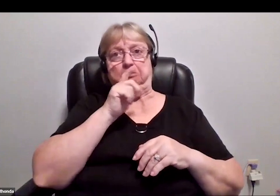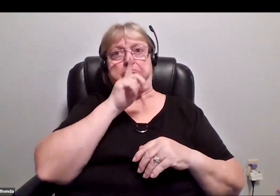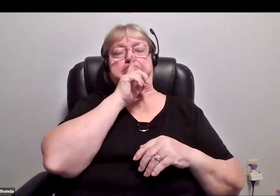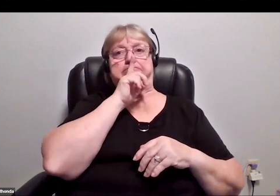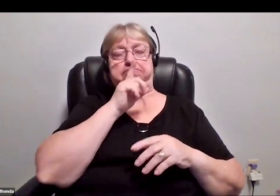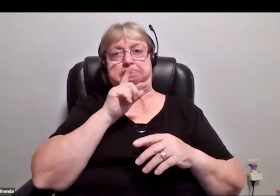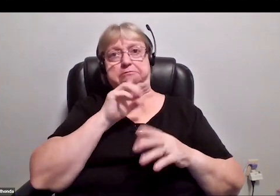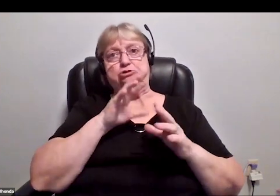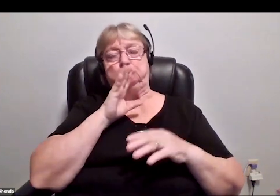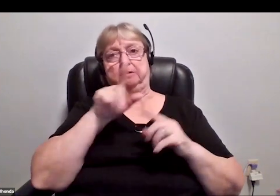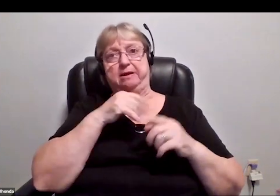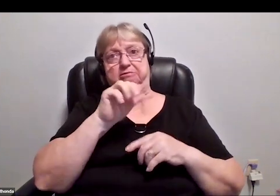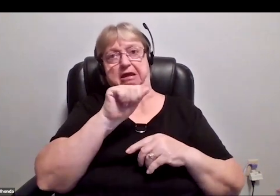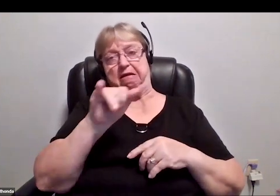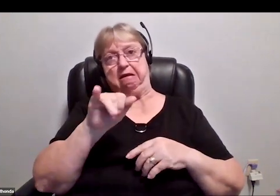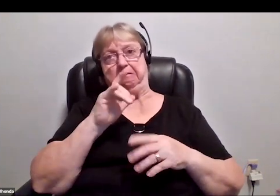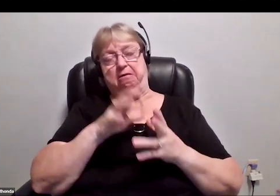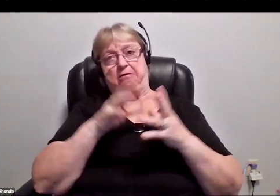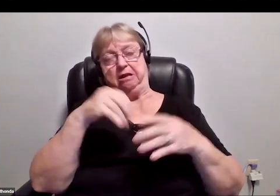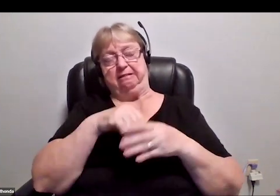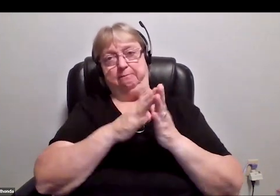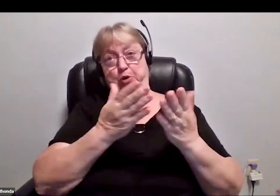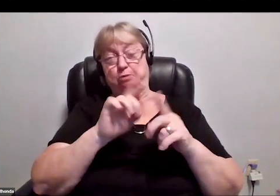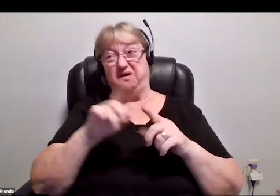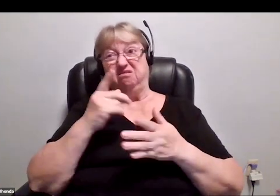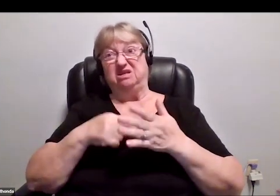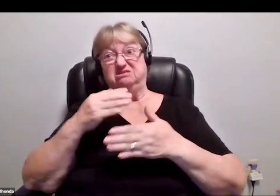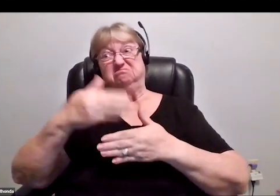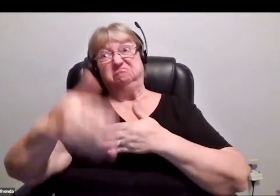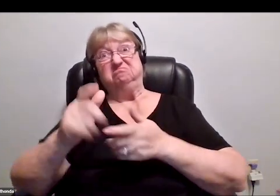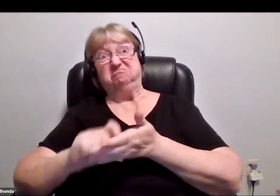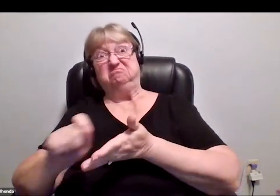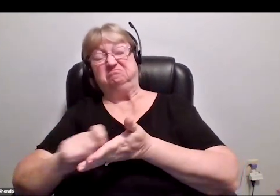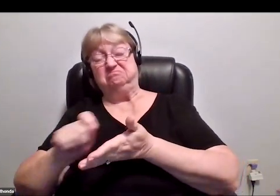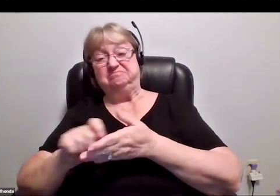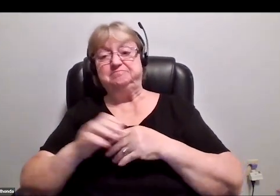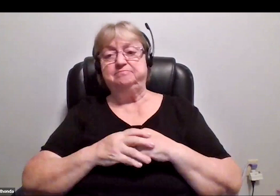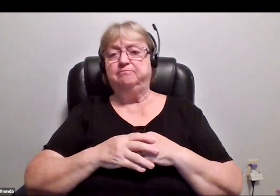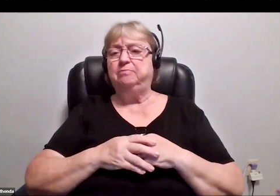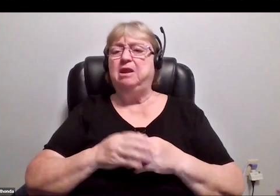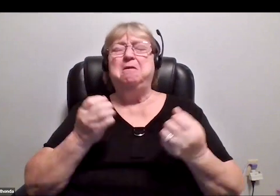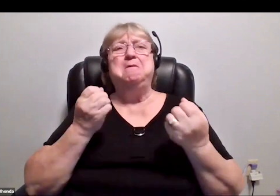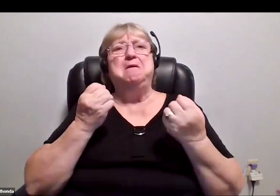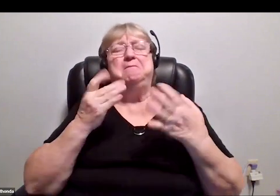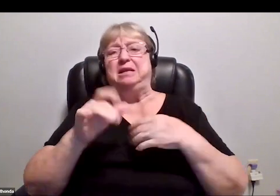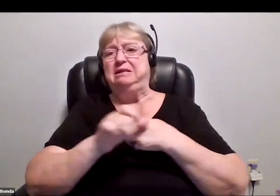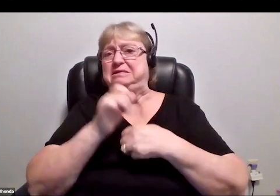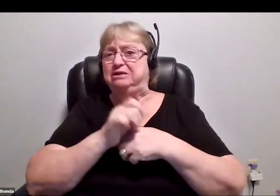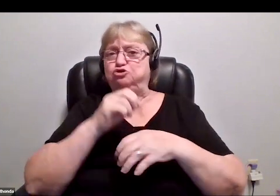but this is the sort of next set of writing I've been doing. There are many dangers, actually, in being perceived this way